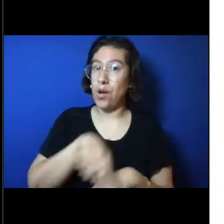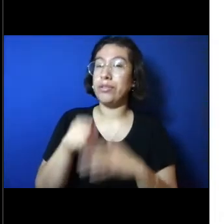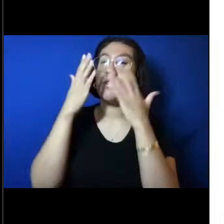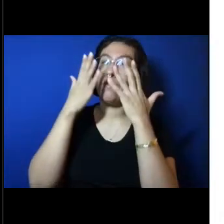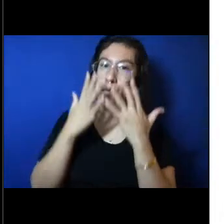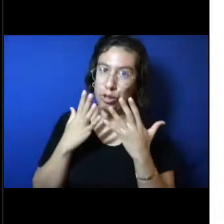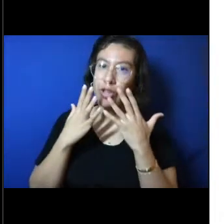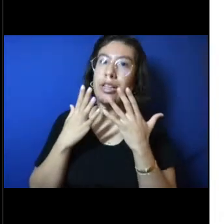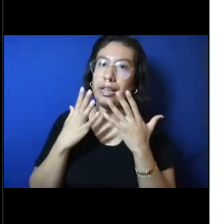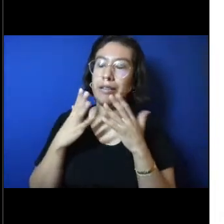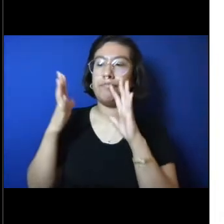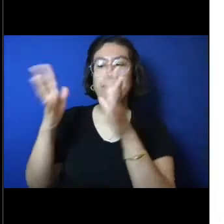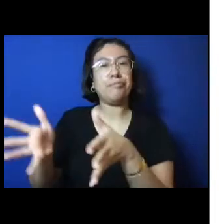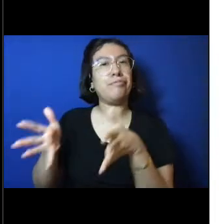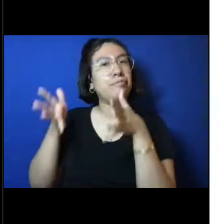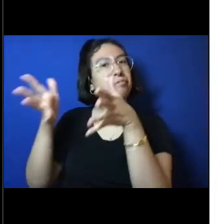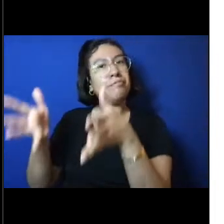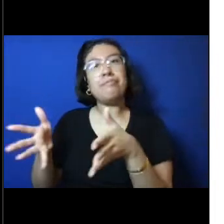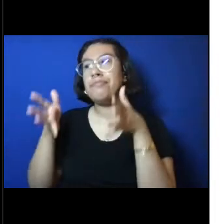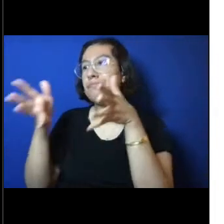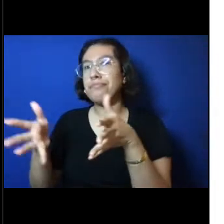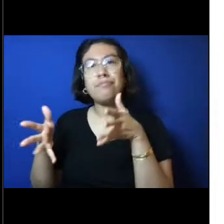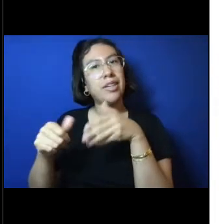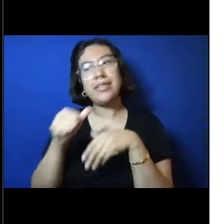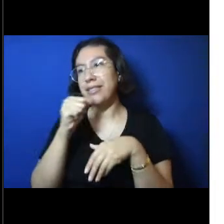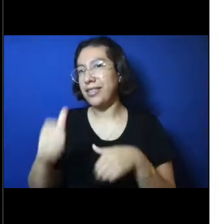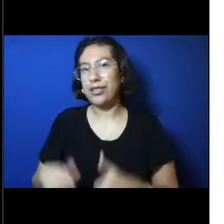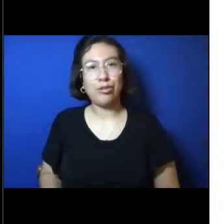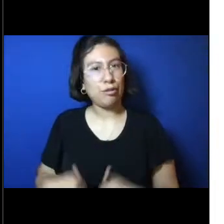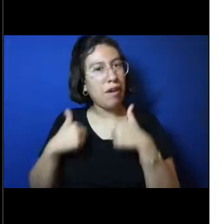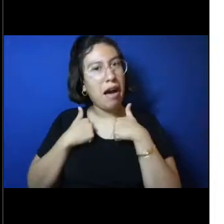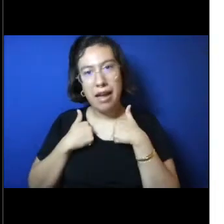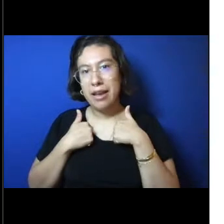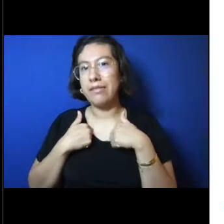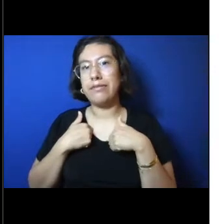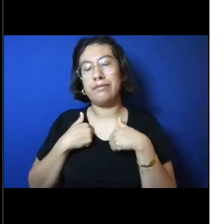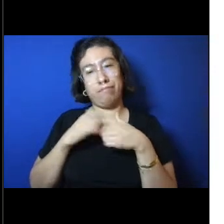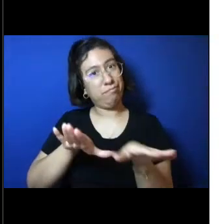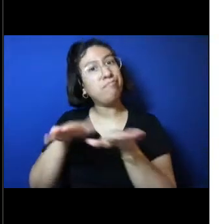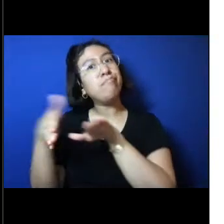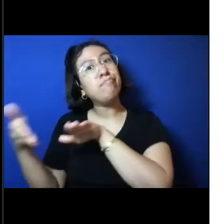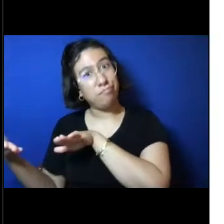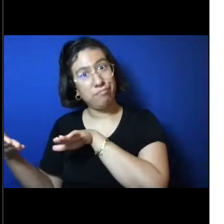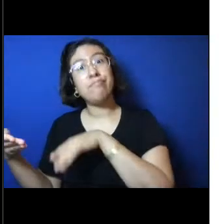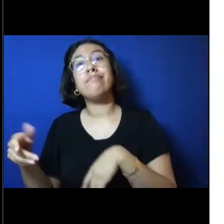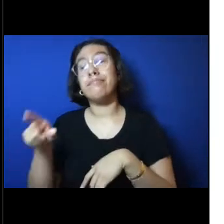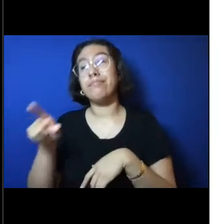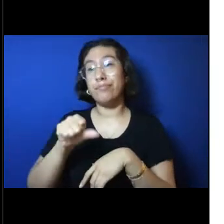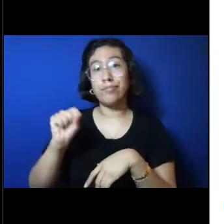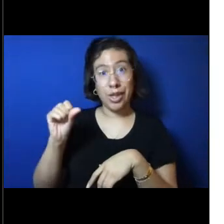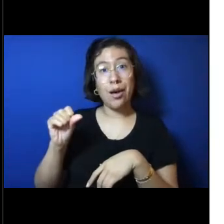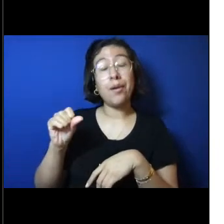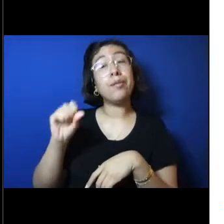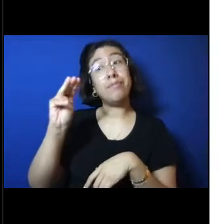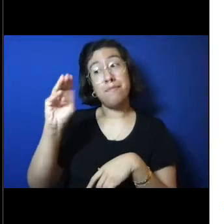they were stranded turtles that did not make it. So those turtles were part of that group that strand on Massachusetts beaches.